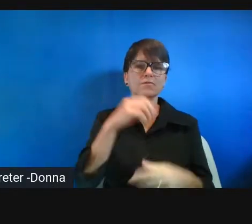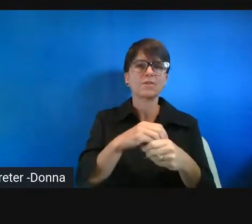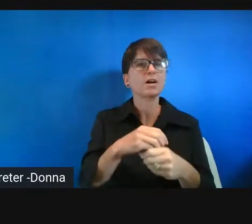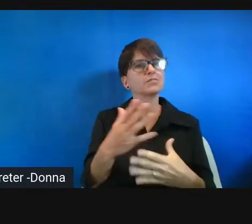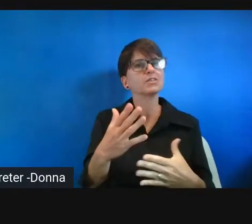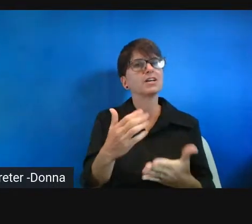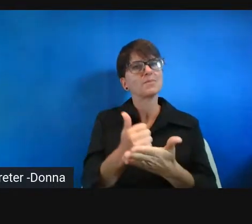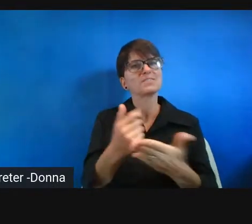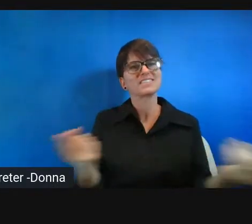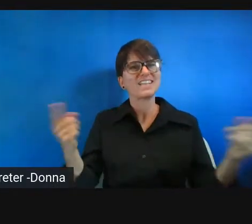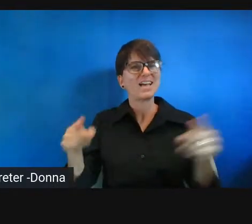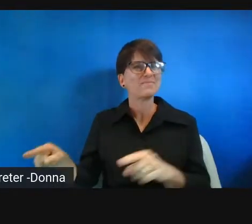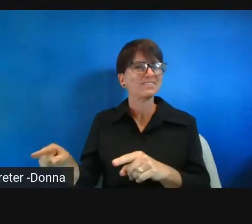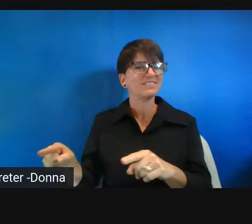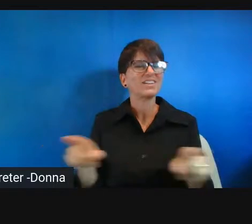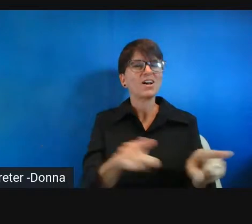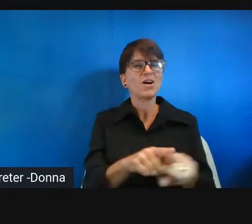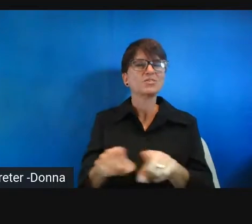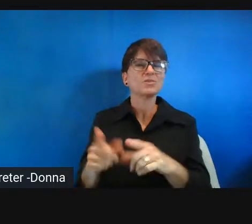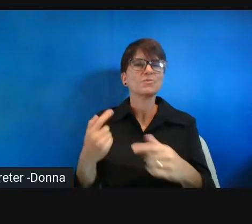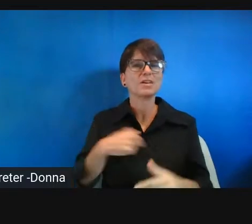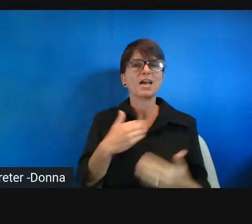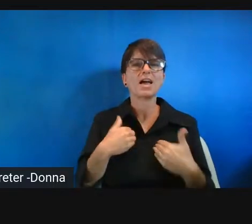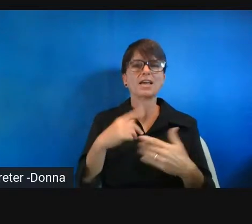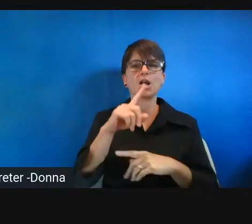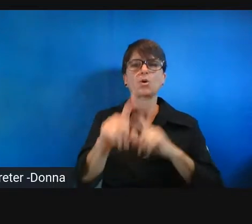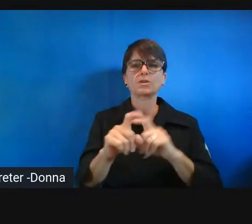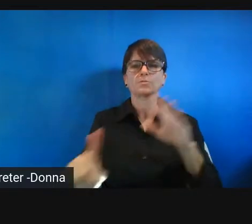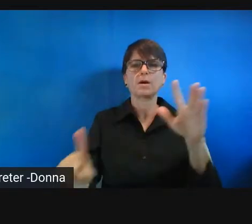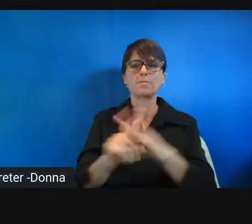Extend up job from all the presenters because he organized because , volunteers and a huge thank you for making this up in